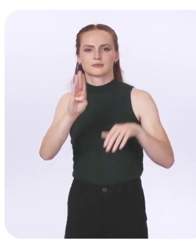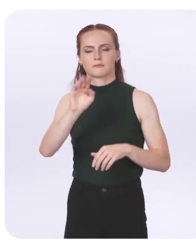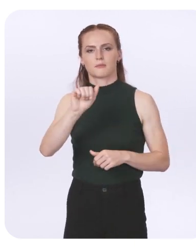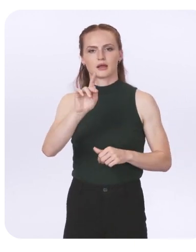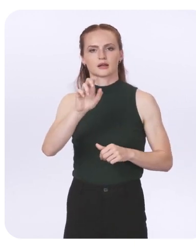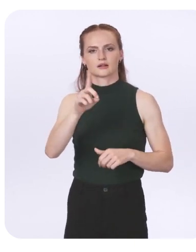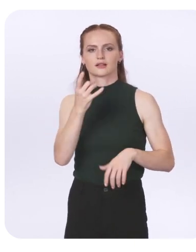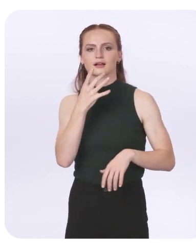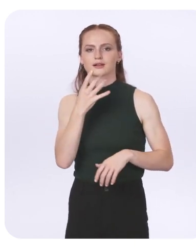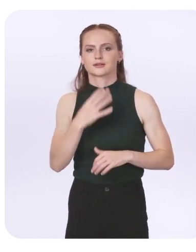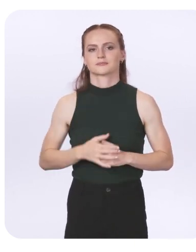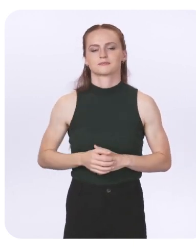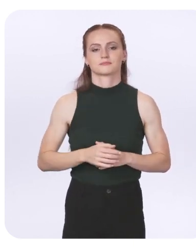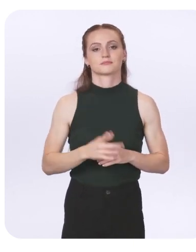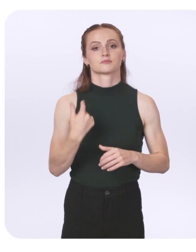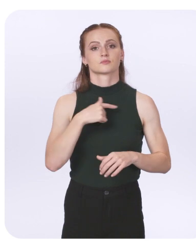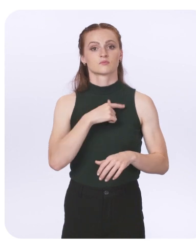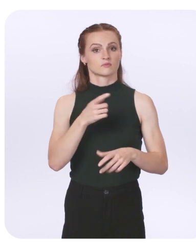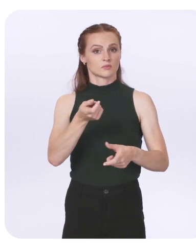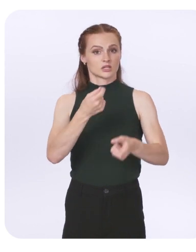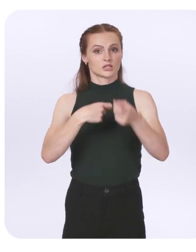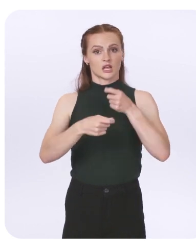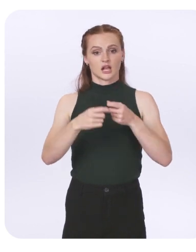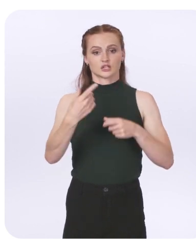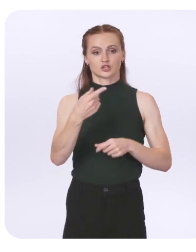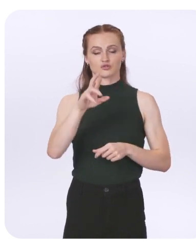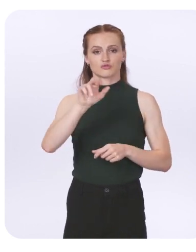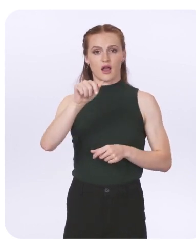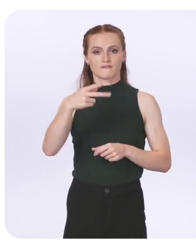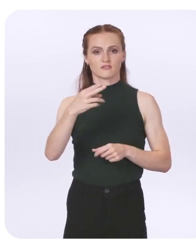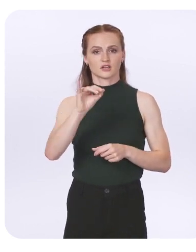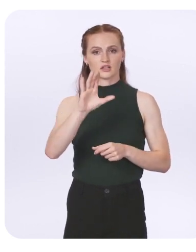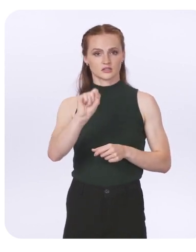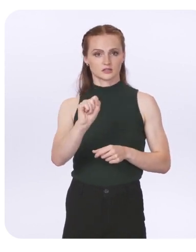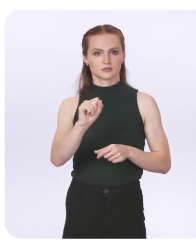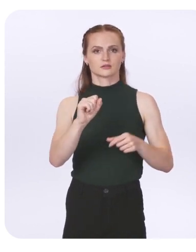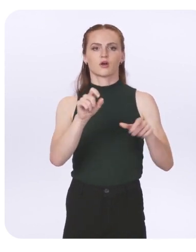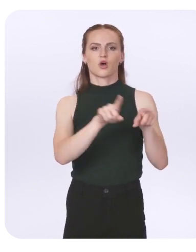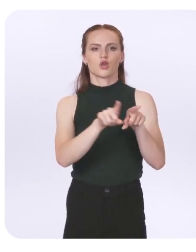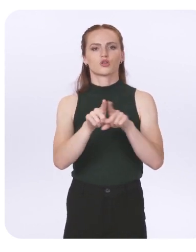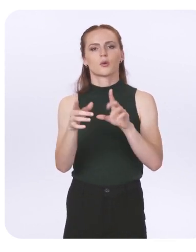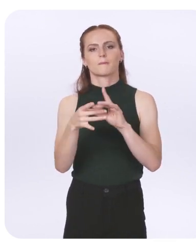Now, besides graphics, we definitely have to mention audio because Breachers is a tactical game,